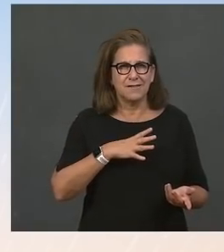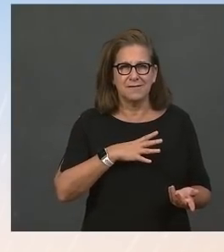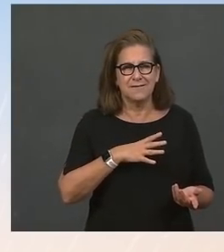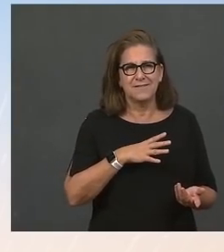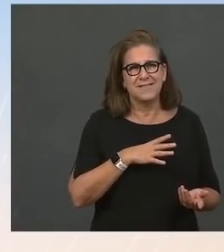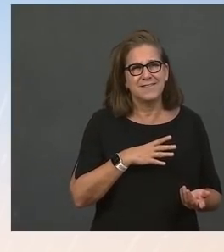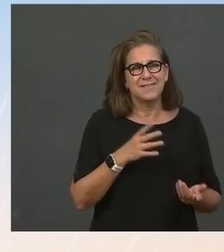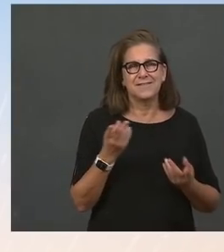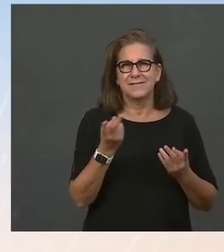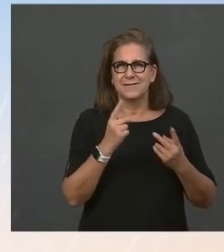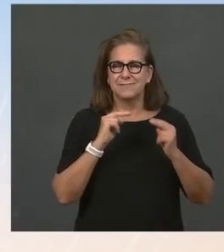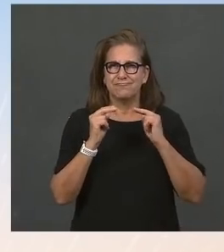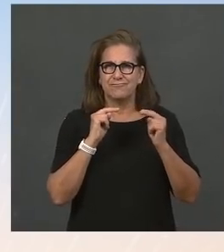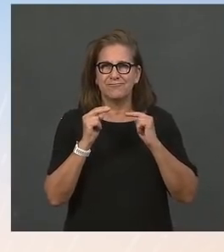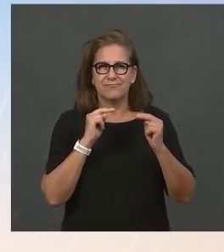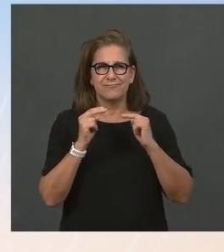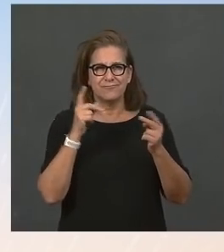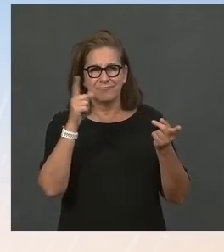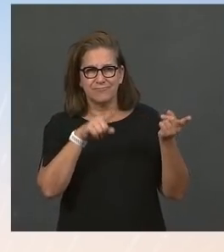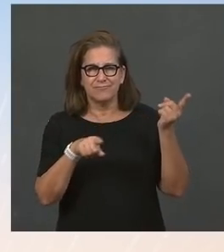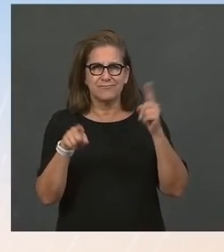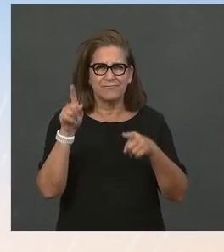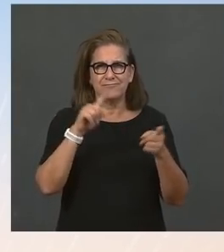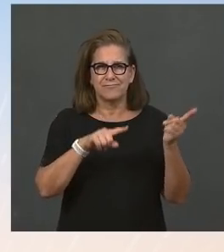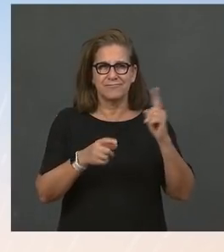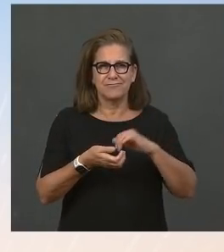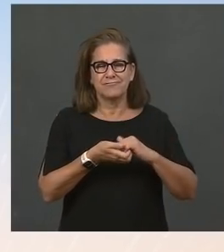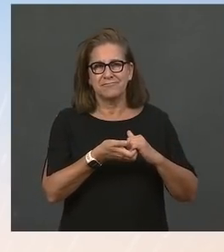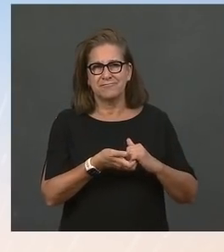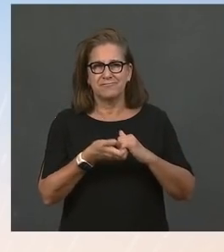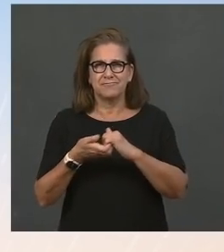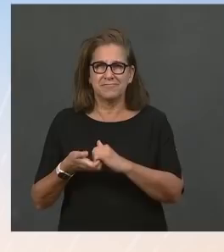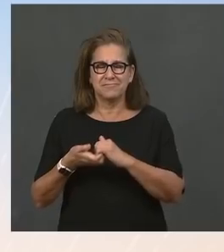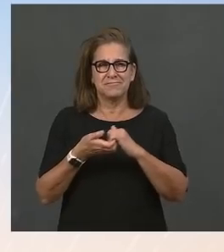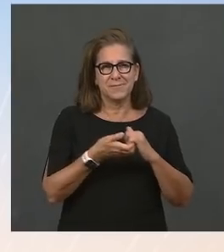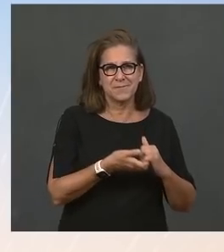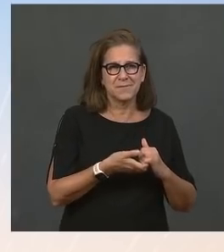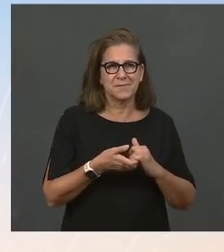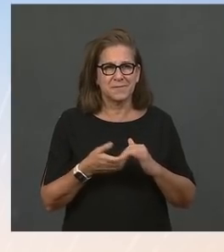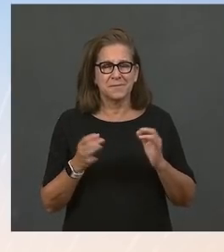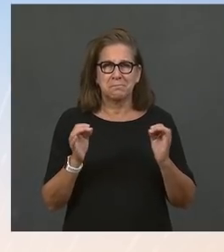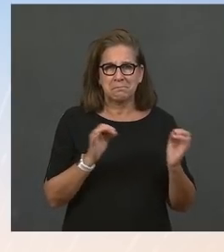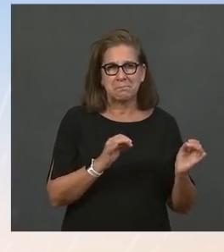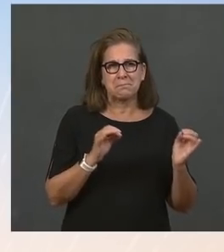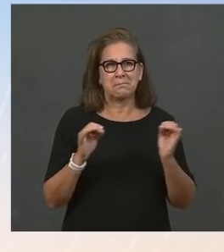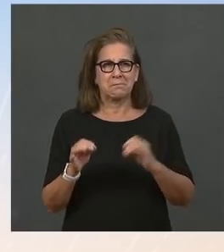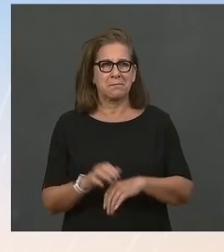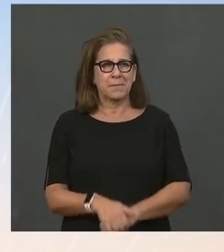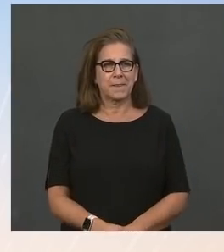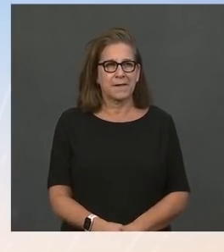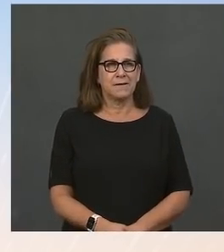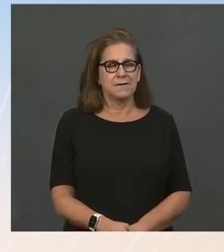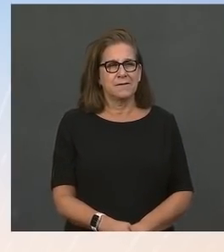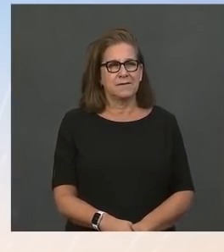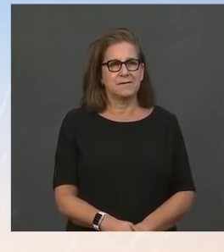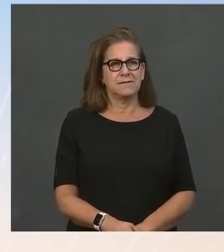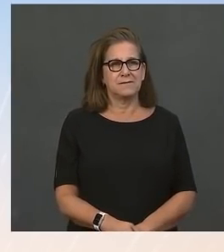and working with both senators in good faith and that we all are working towards shared objectives. So, he was simply answering questions that were asked